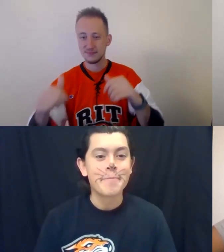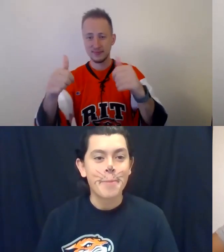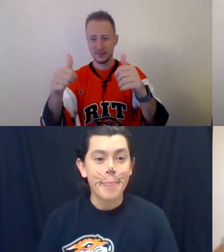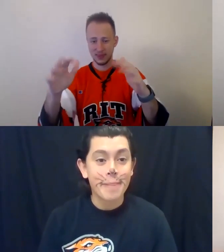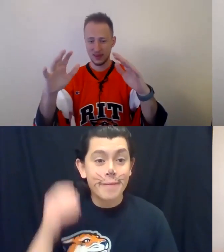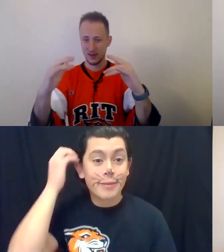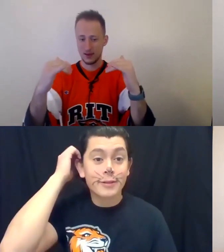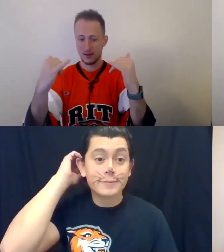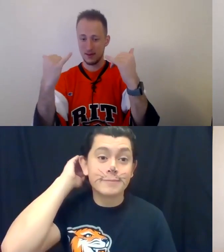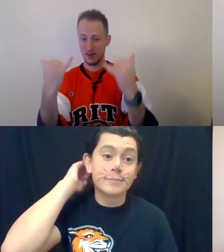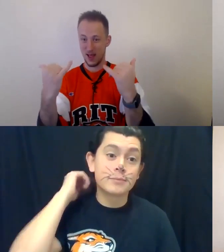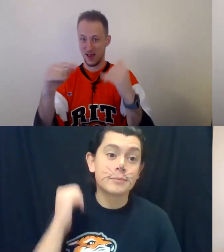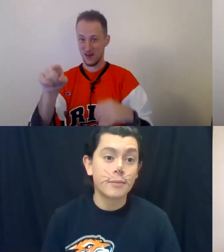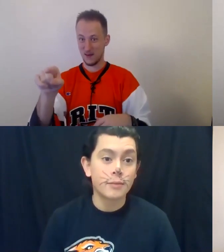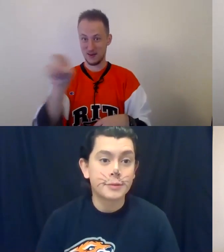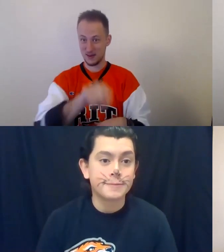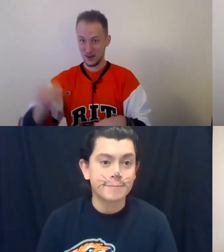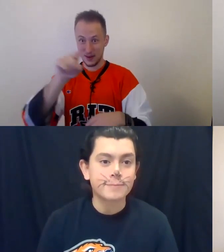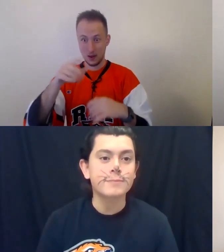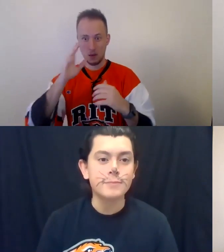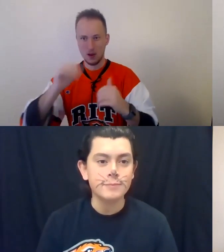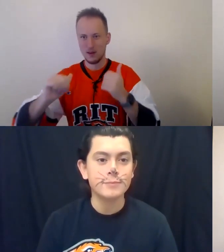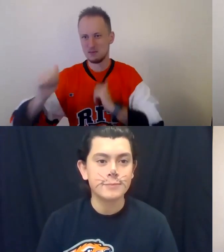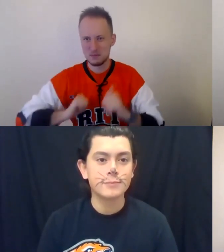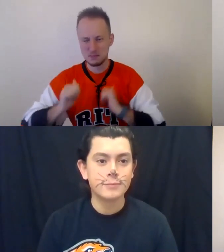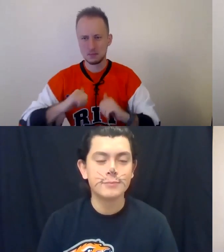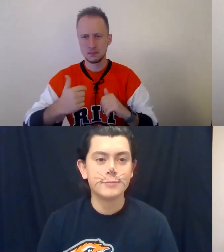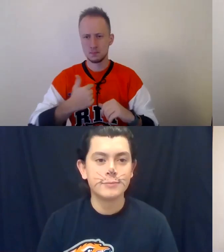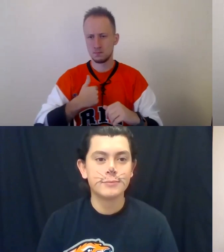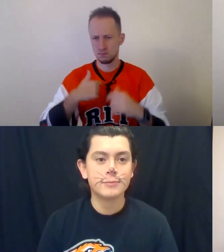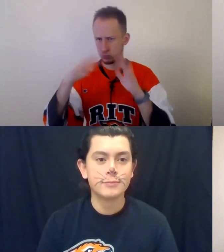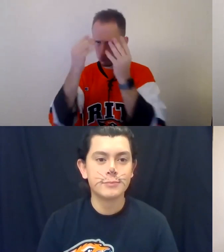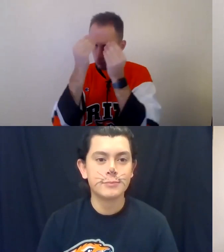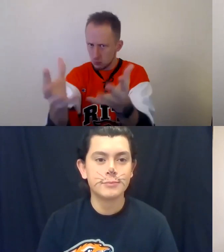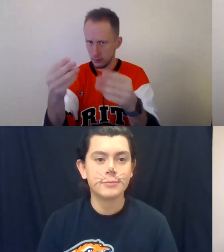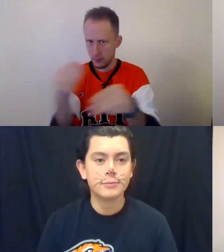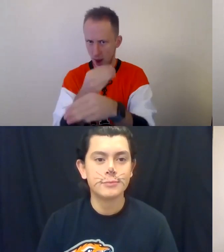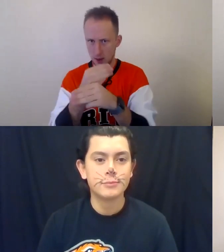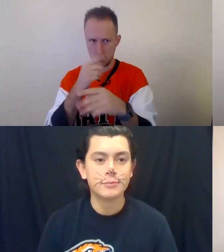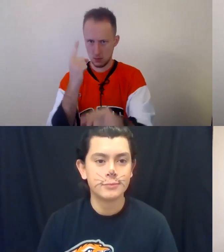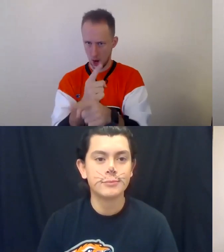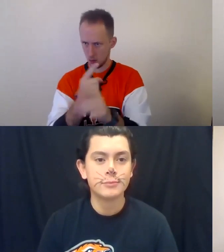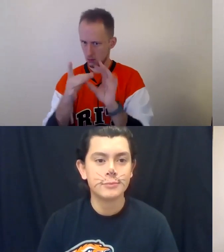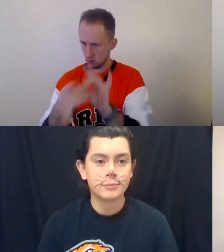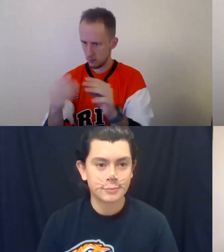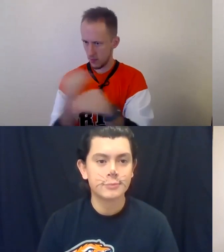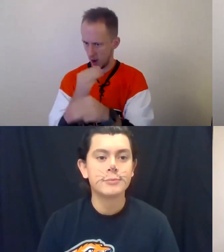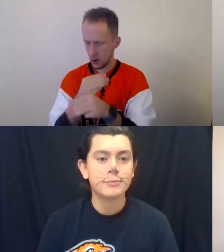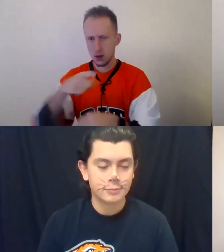Matt: So now, I want the three of you to act, but this is related to math,